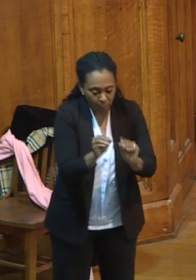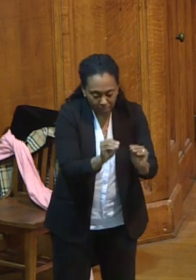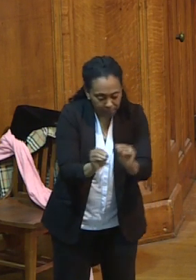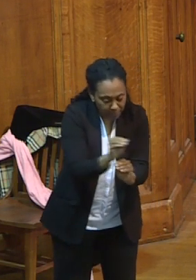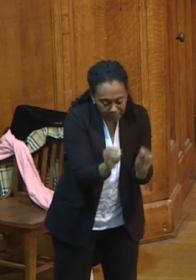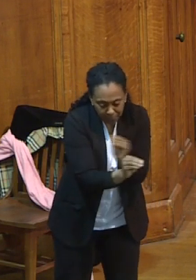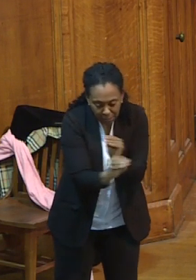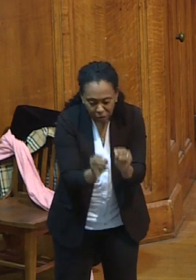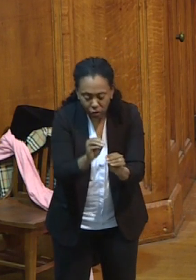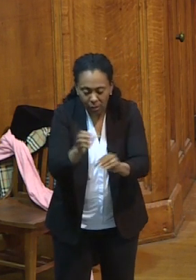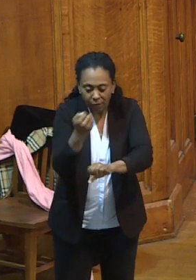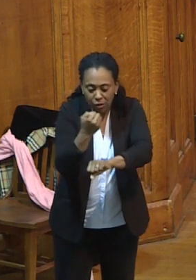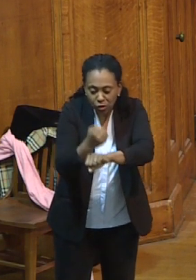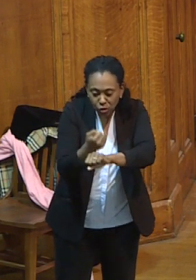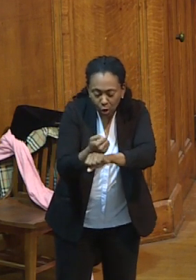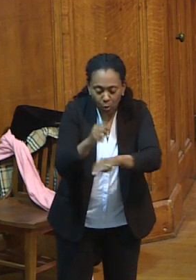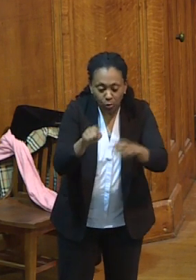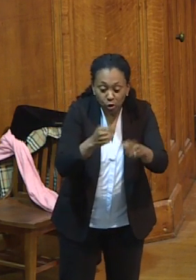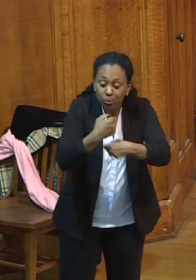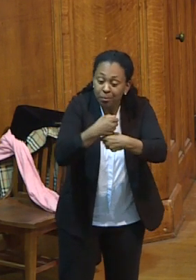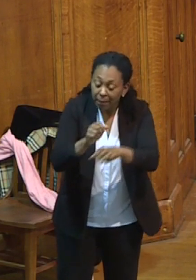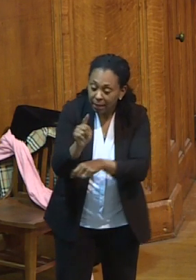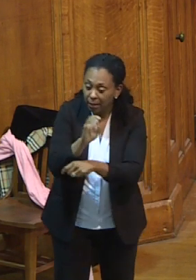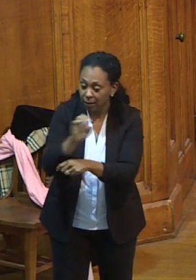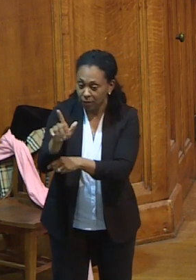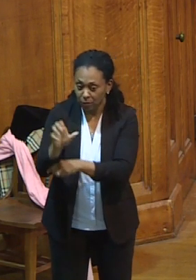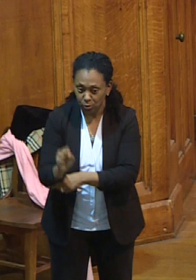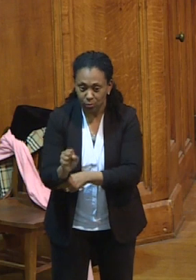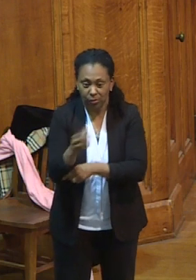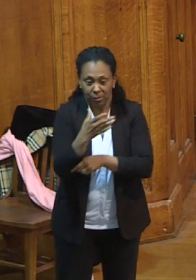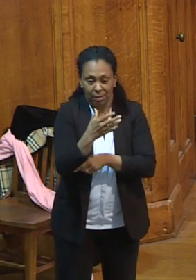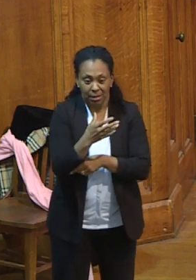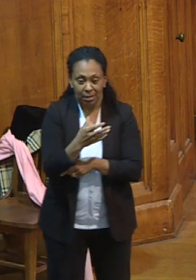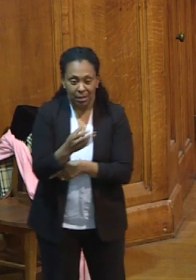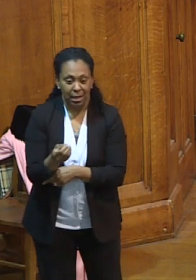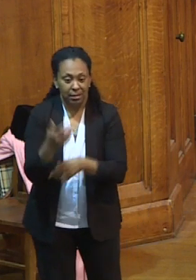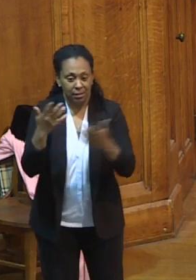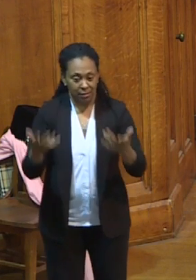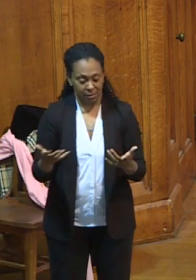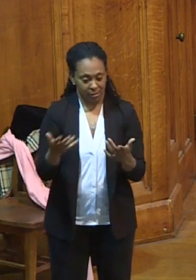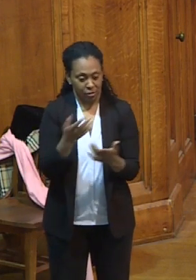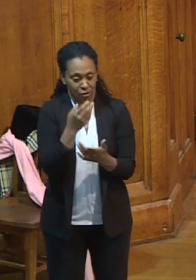to make the tools. It was just dragging to me that your two talks together